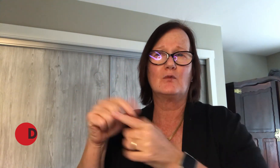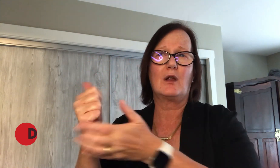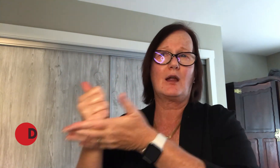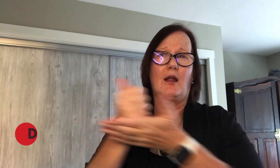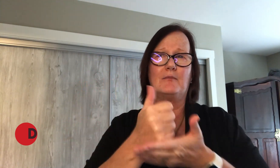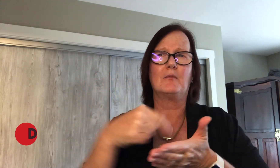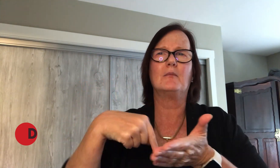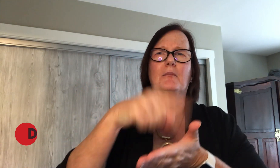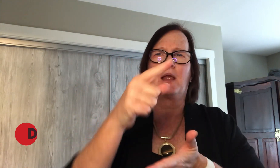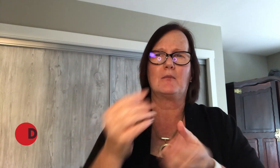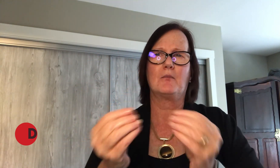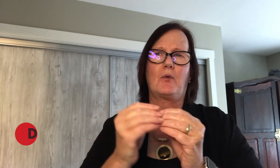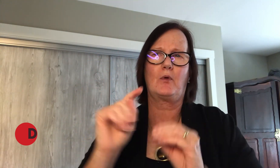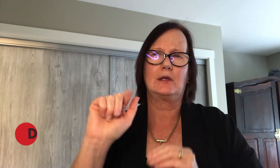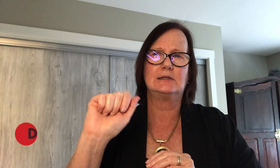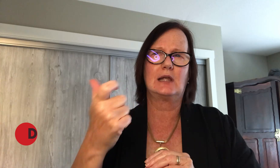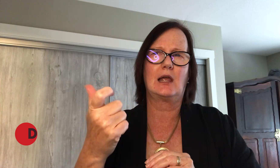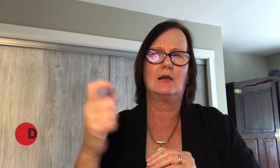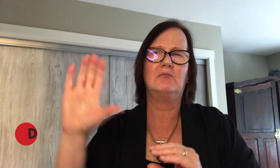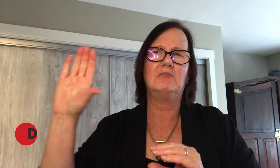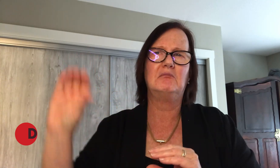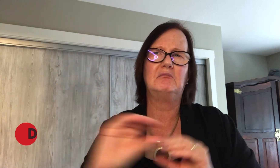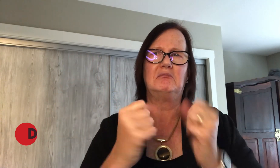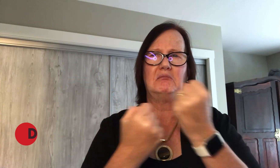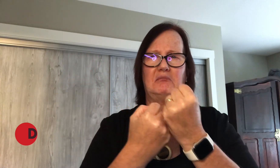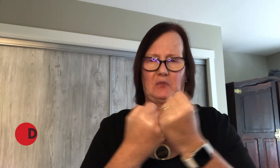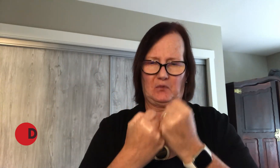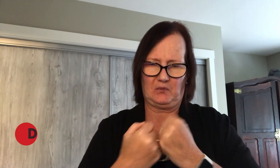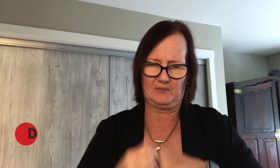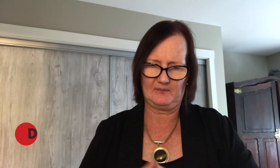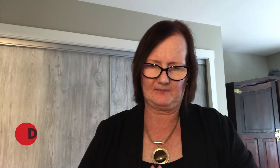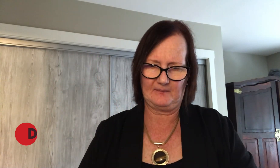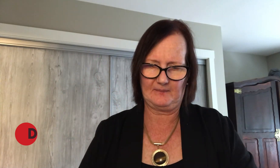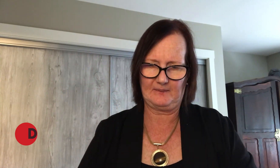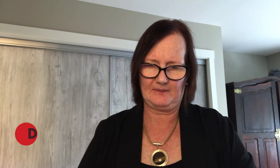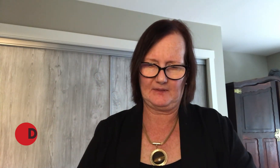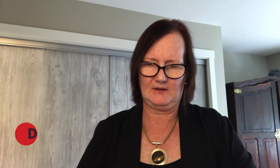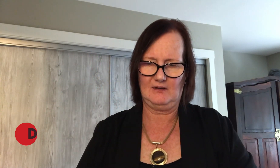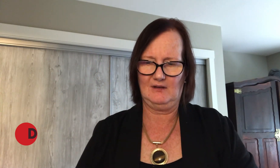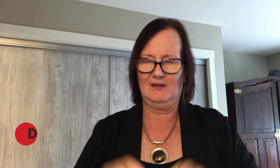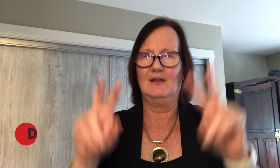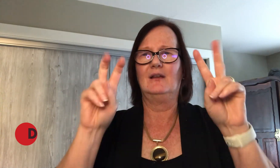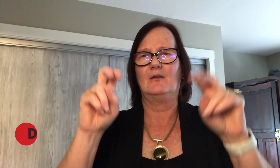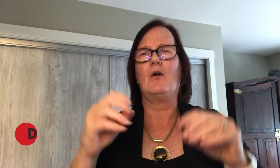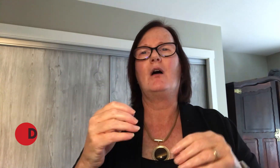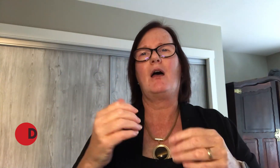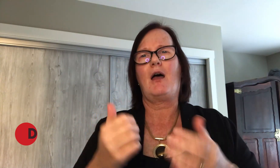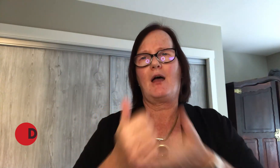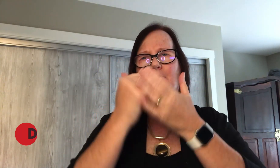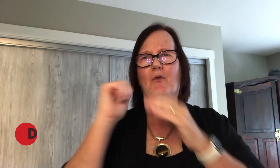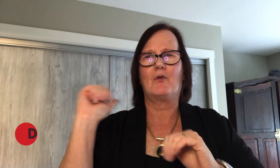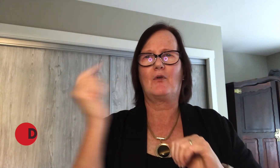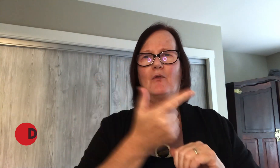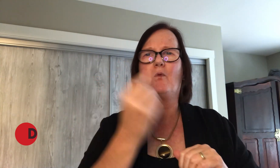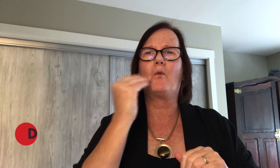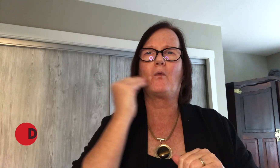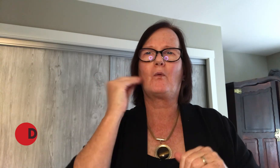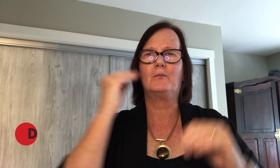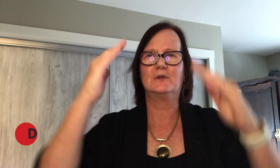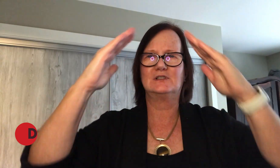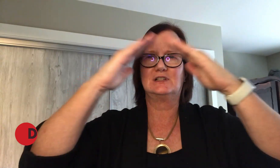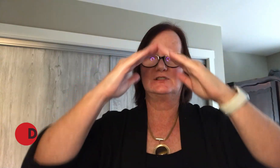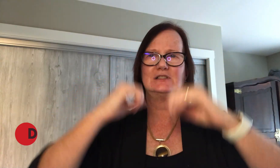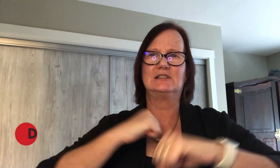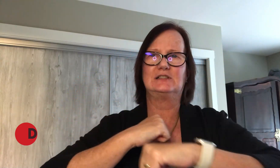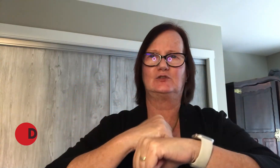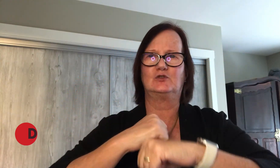to pay more taxes to support recovery, the slogan is "Unlock Home Ownership".